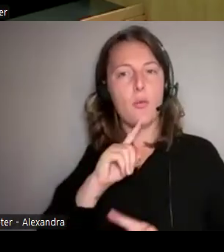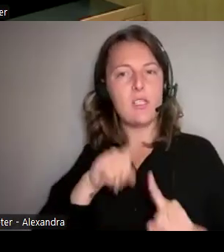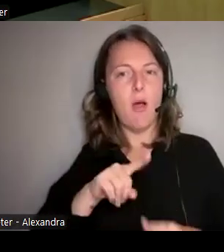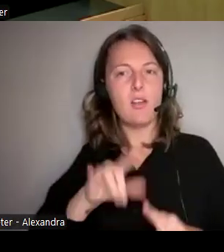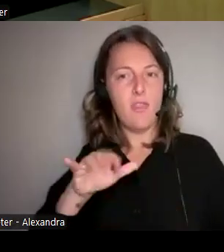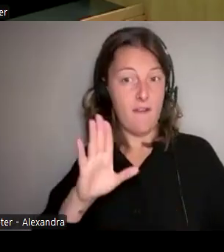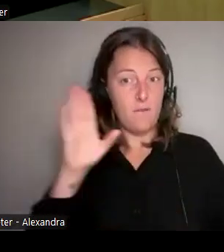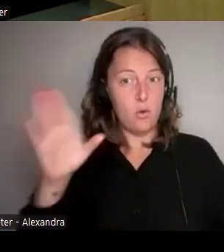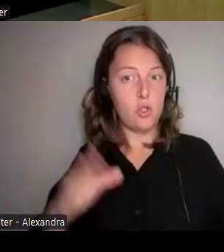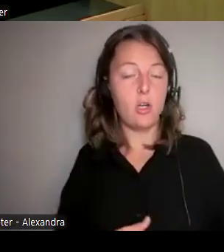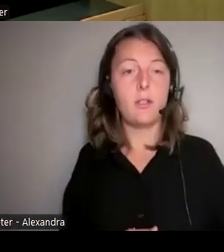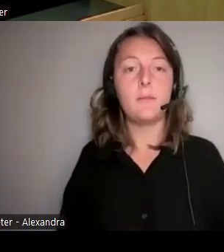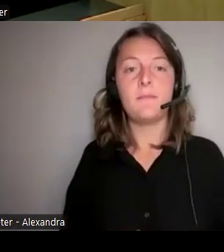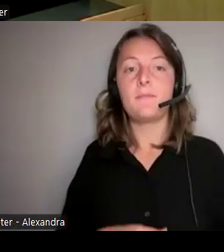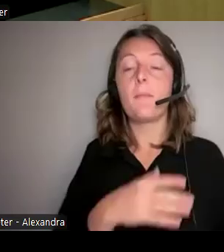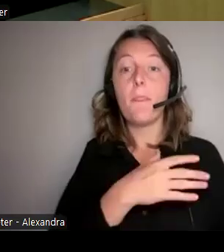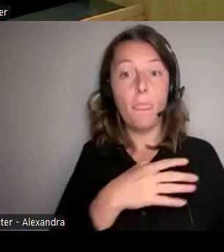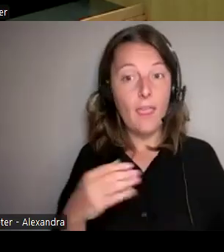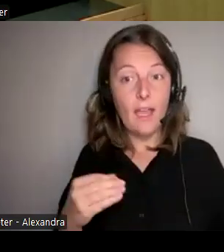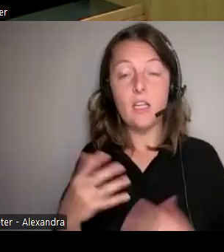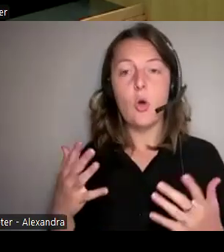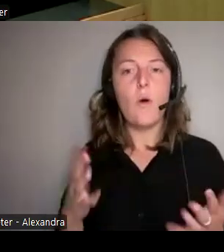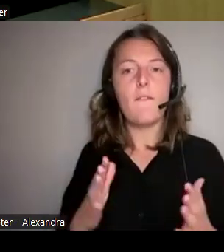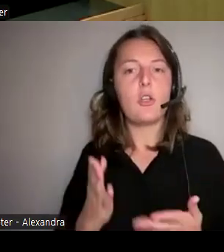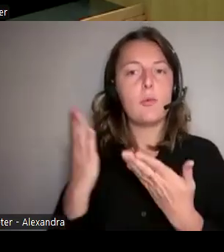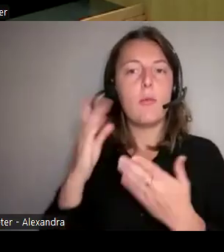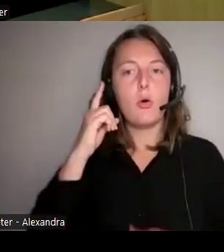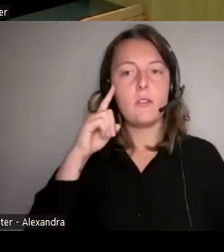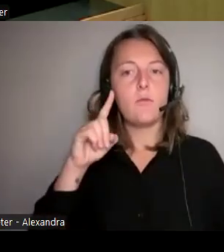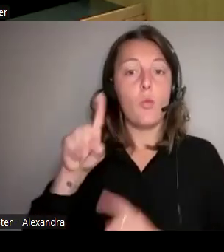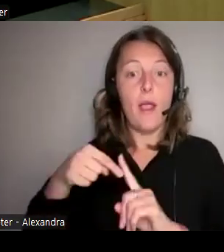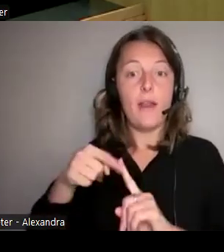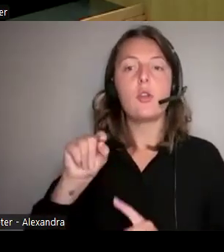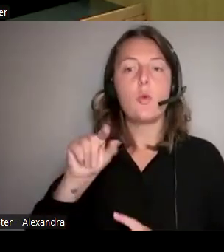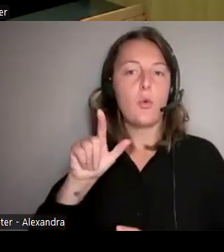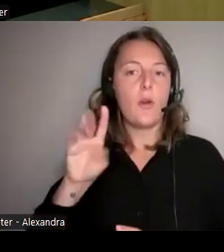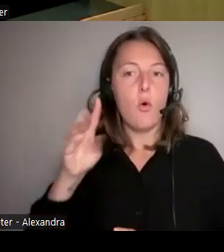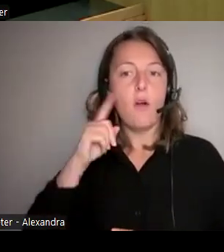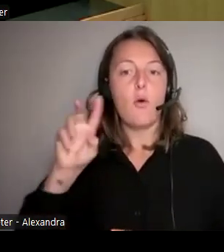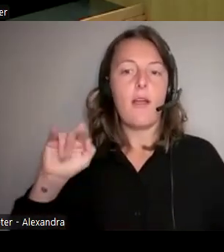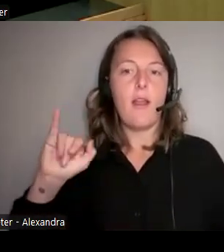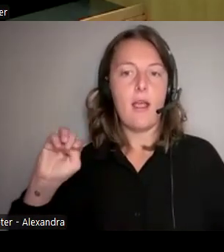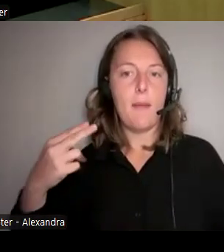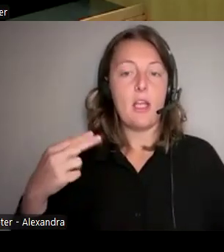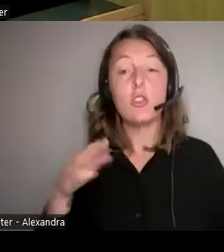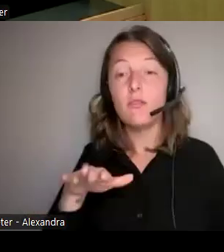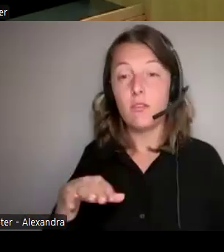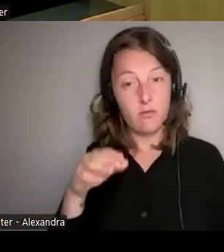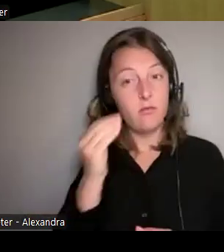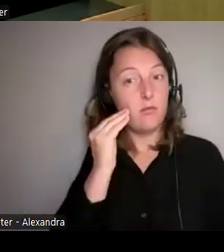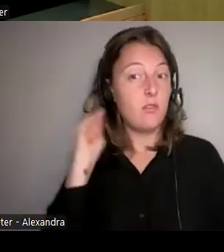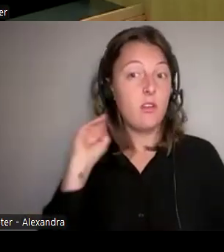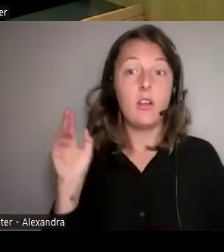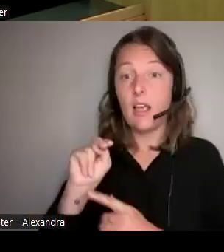um that future and what was proposed in 2024 for NIMH. So note that NIMH has only has an acting